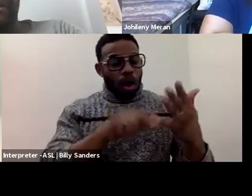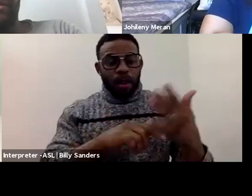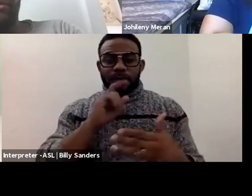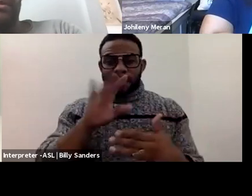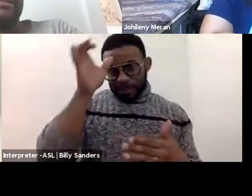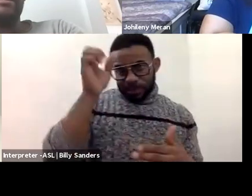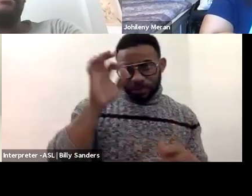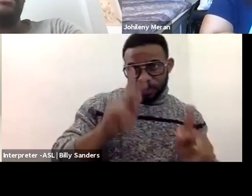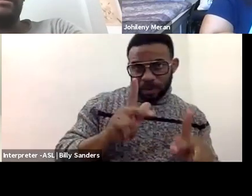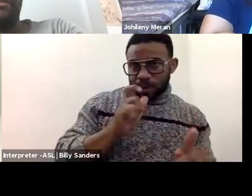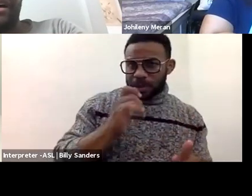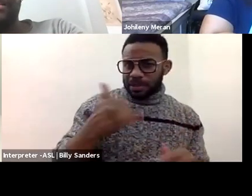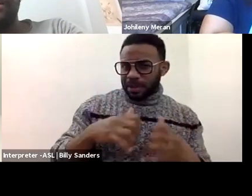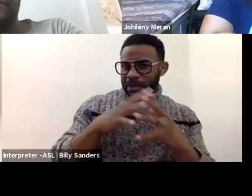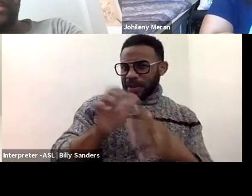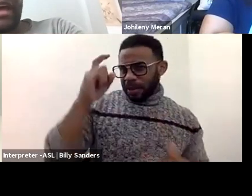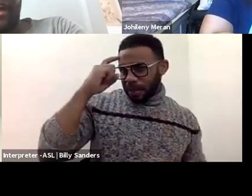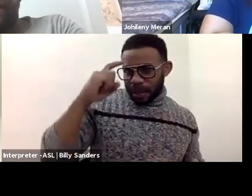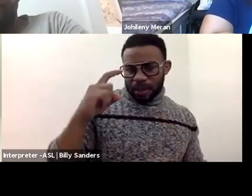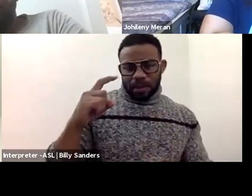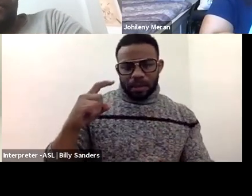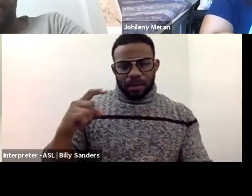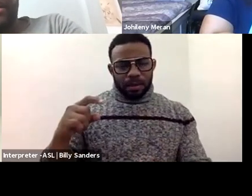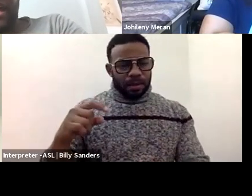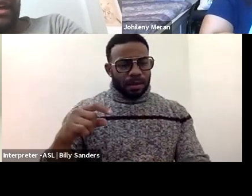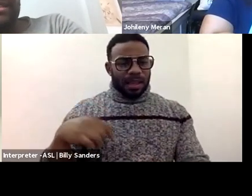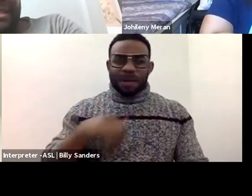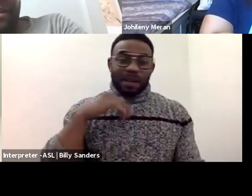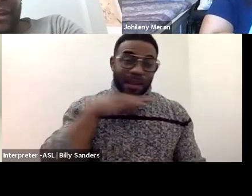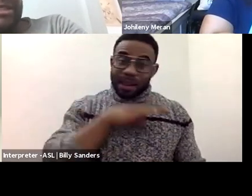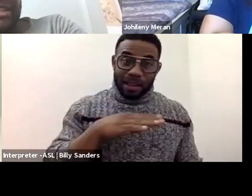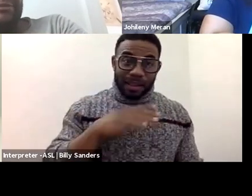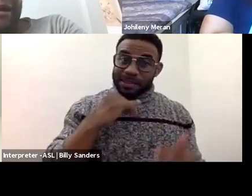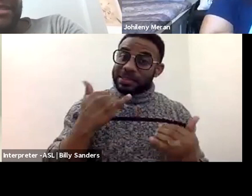of people, something they built in their mind, I am not going to lie. Is still help to change